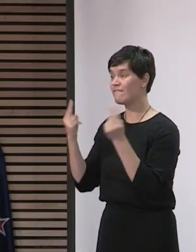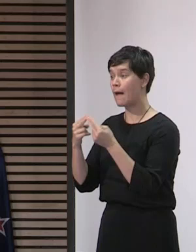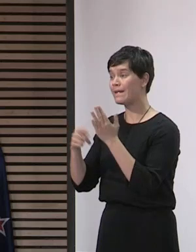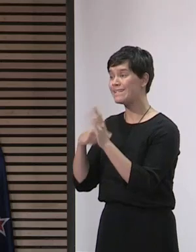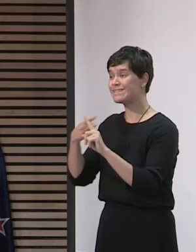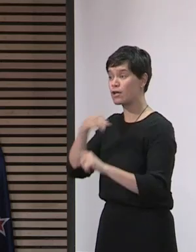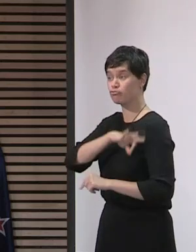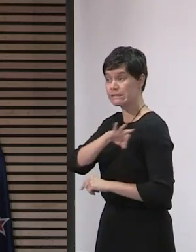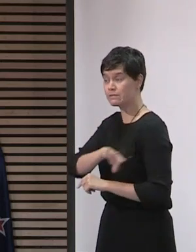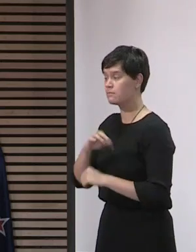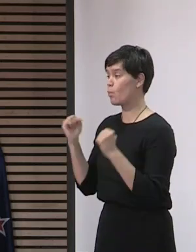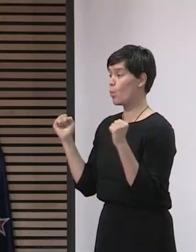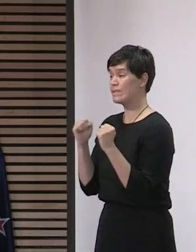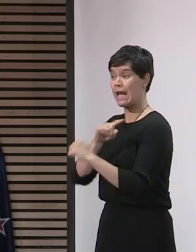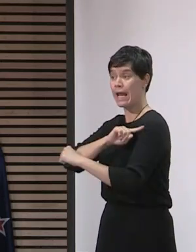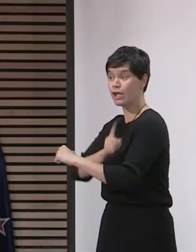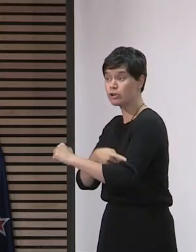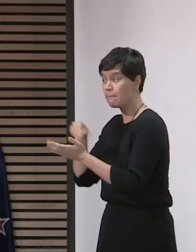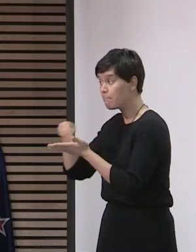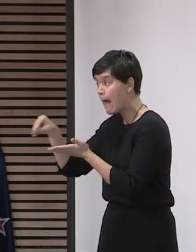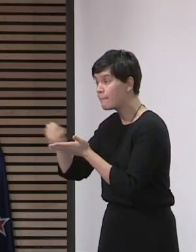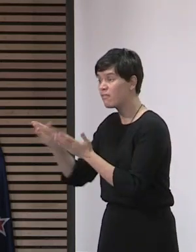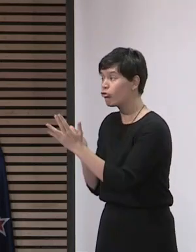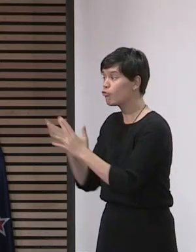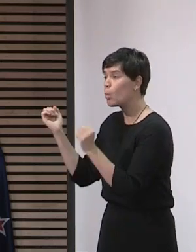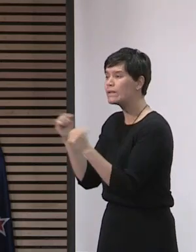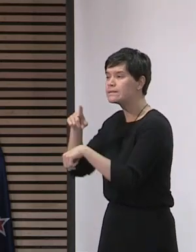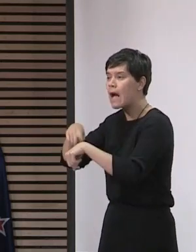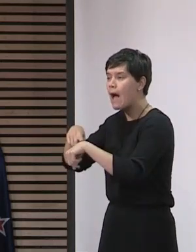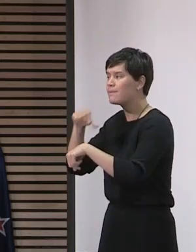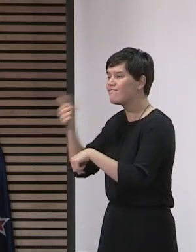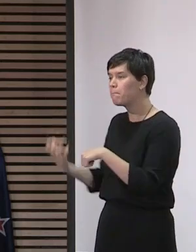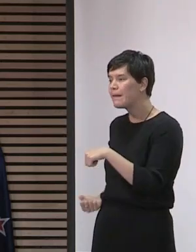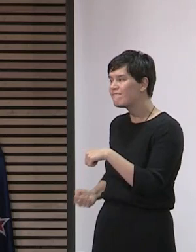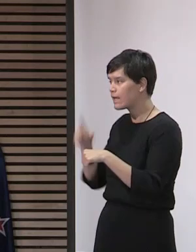$5.5 billion investment in things like the family tax